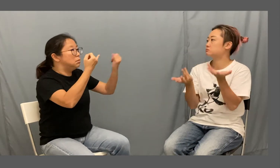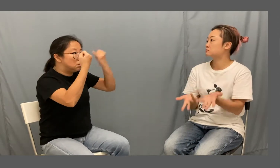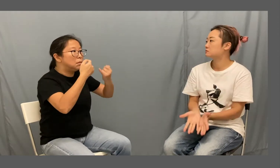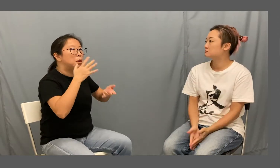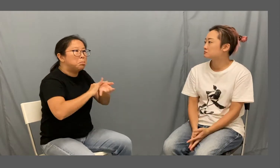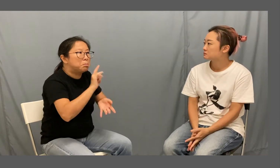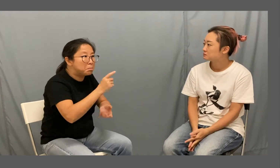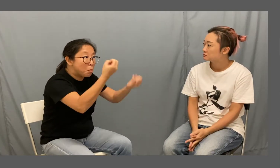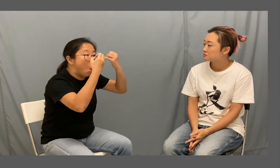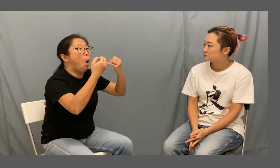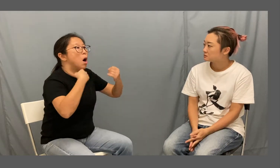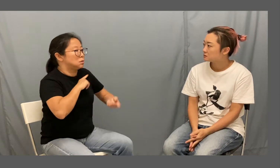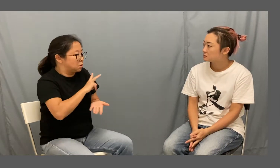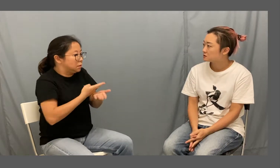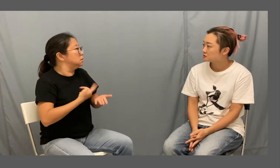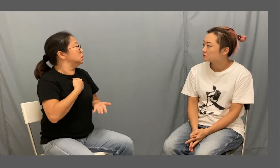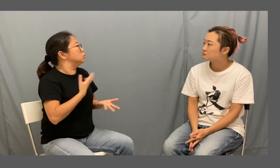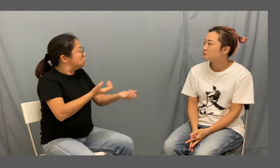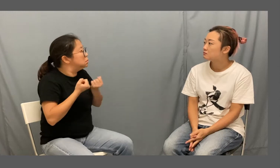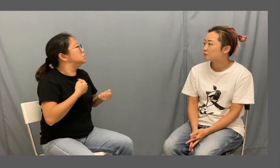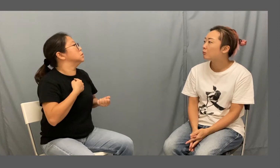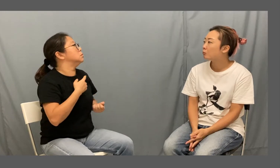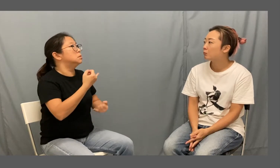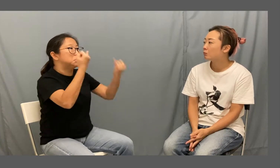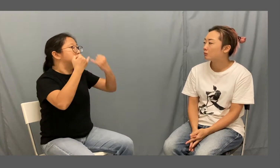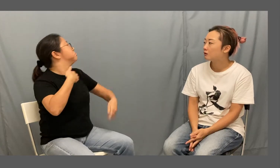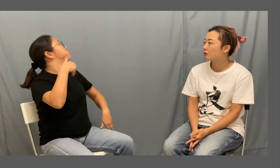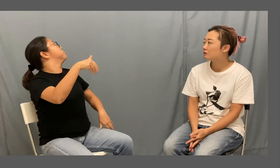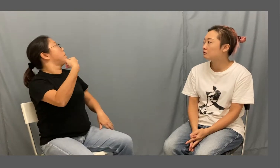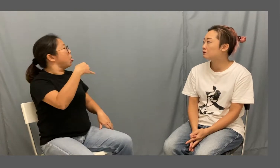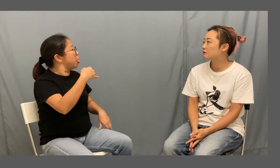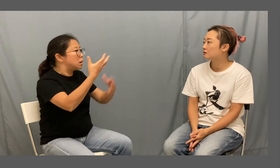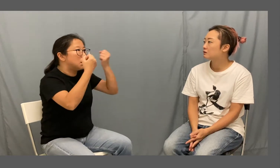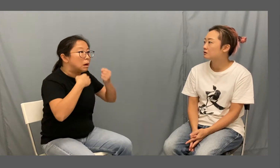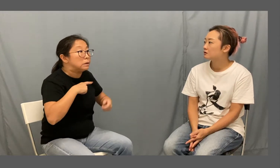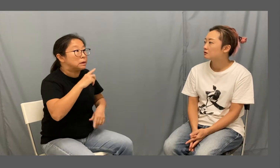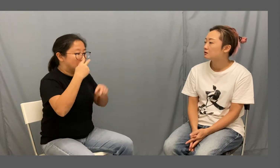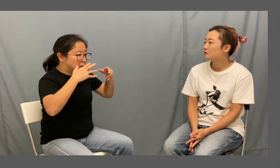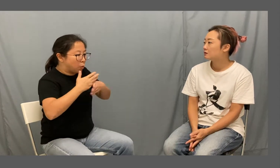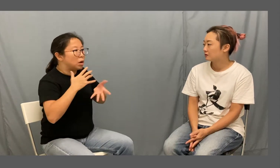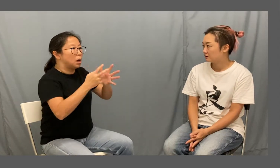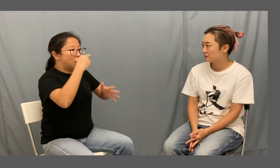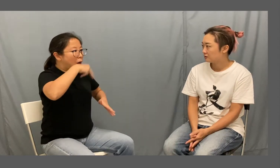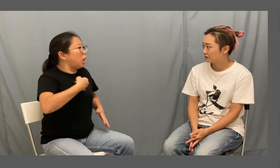Lisa: Just listen and accept the views of others Denying the accusations is refusing the self-reflections, right?